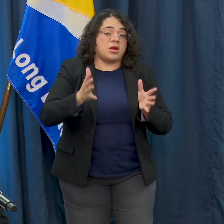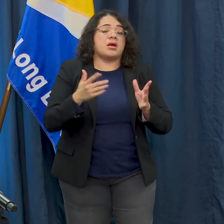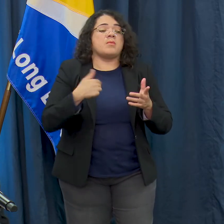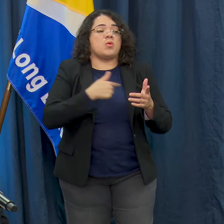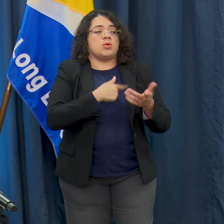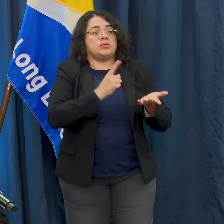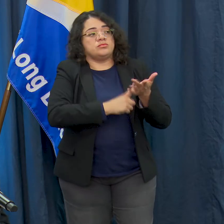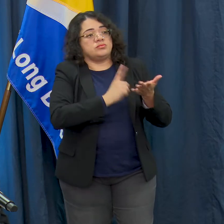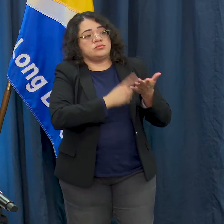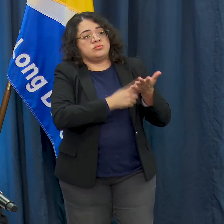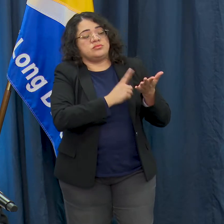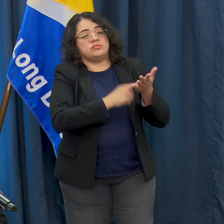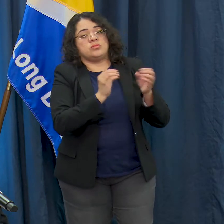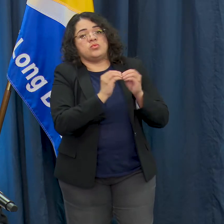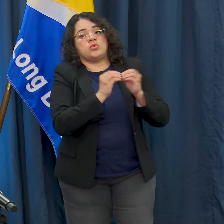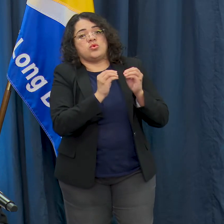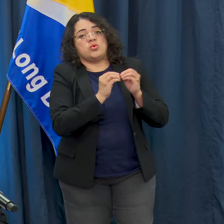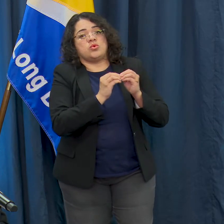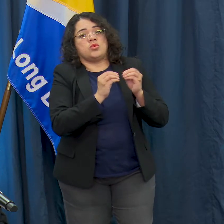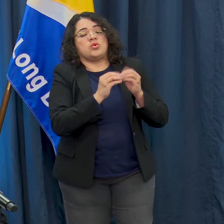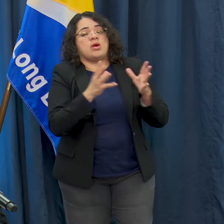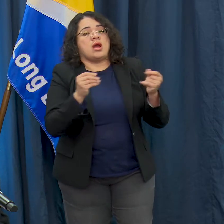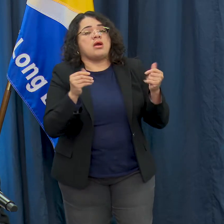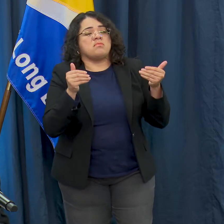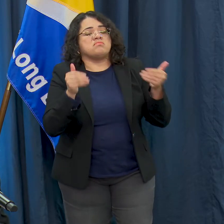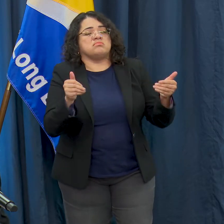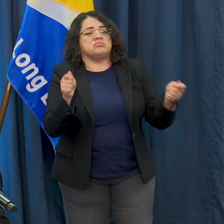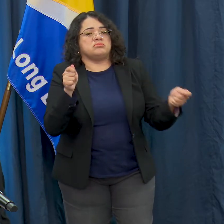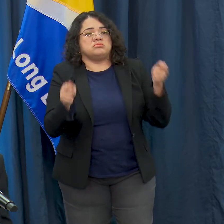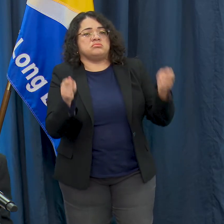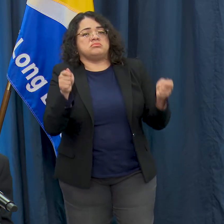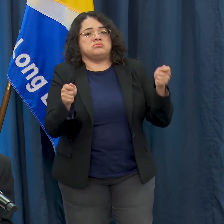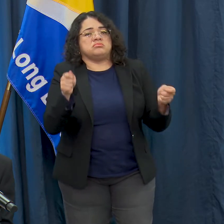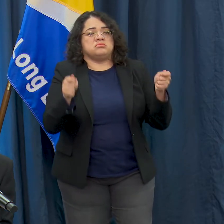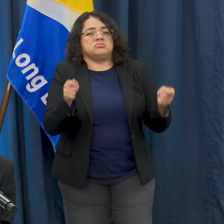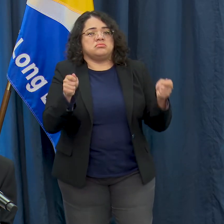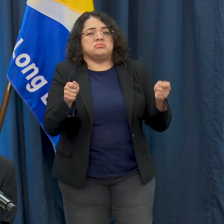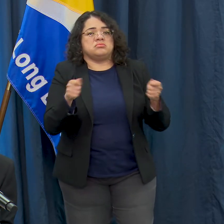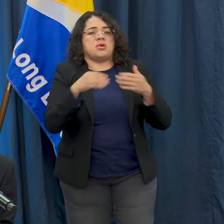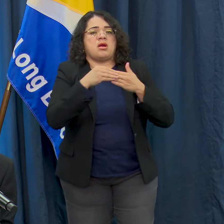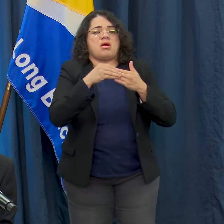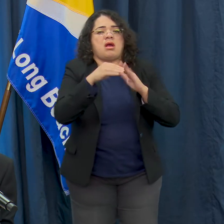partners and that we're looking at making some adjustments there as well